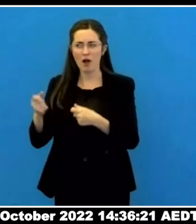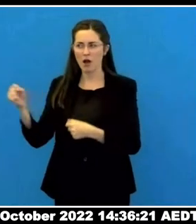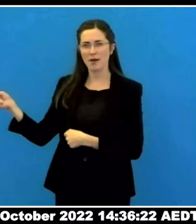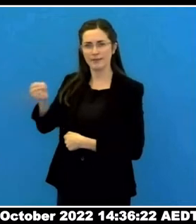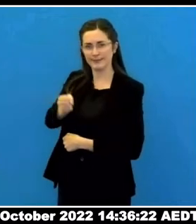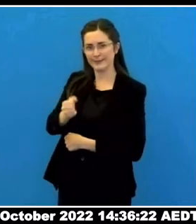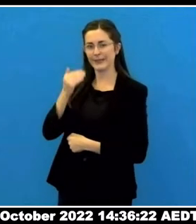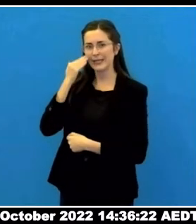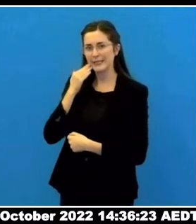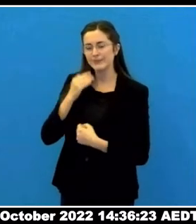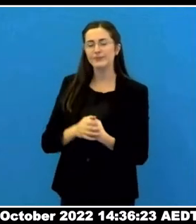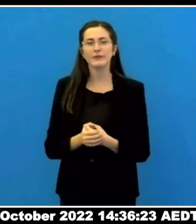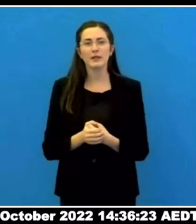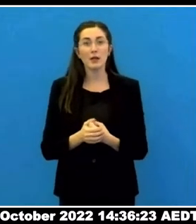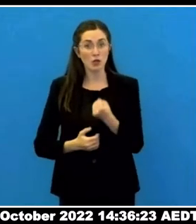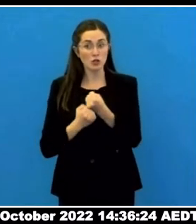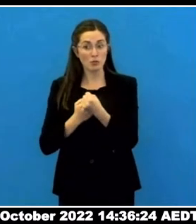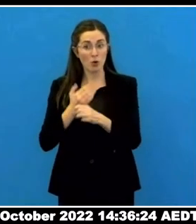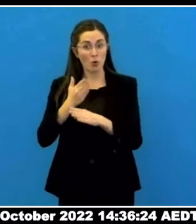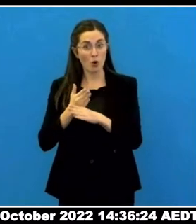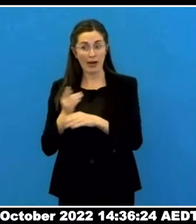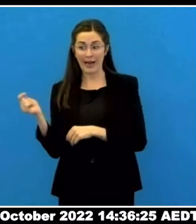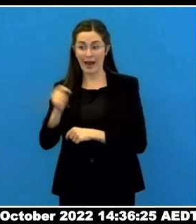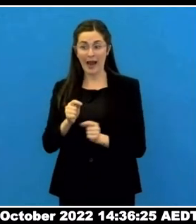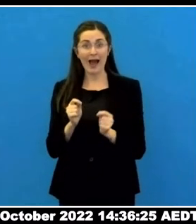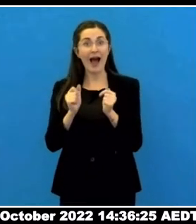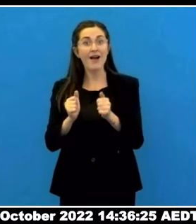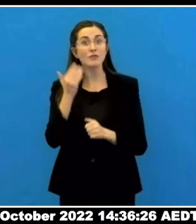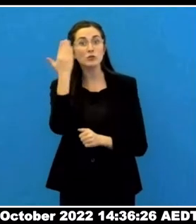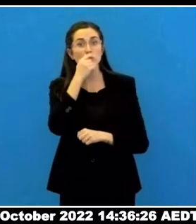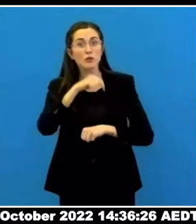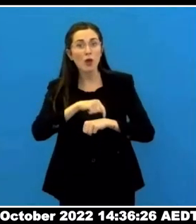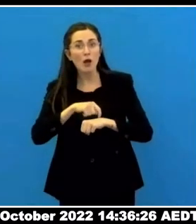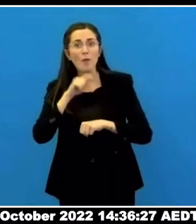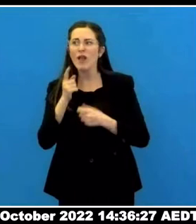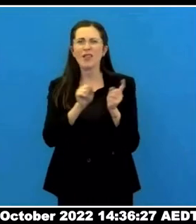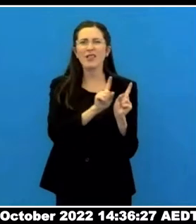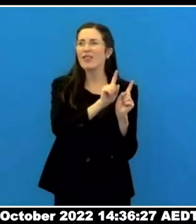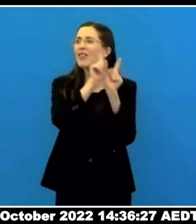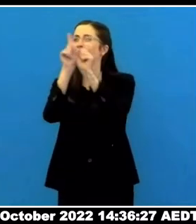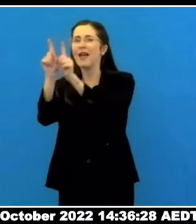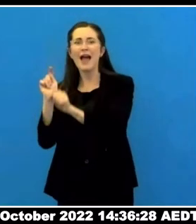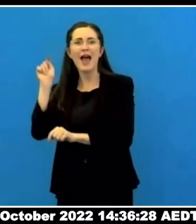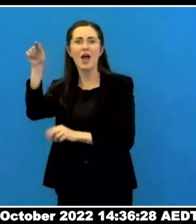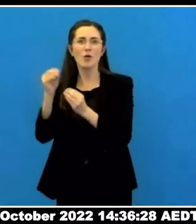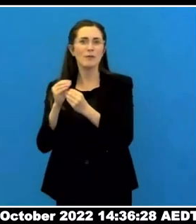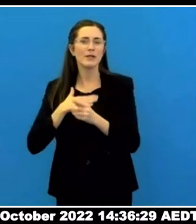The support worker comes after school and often takes my daughter out because she really likes to socialise.